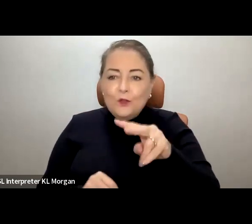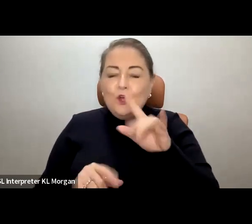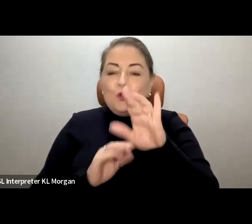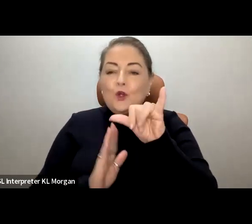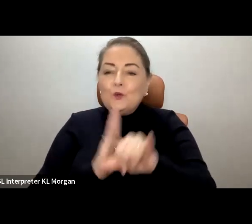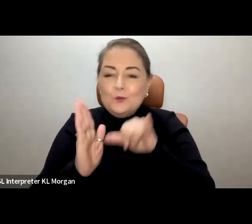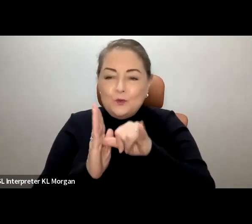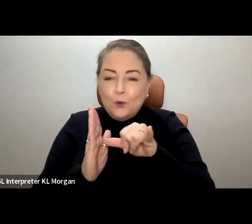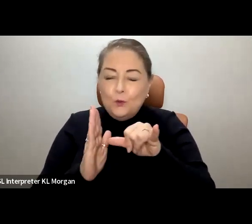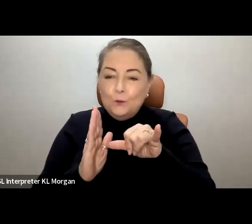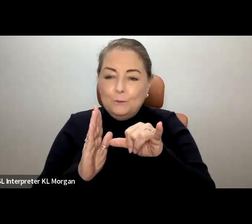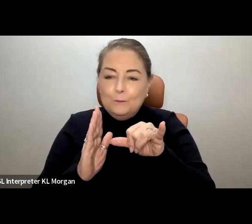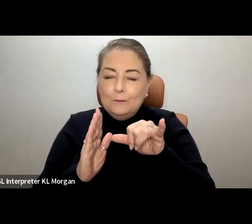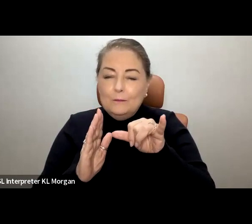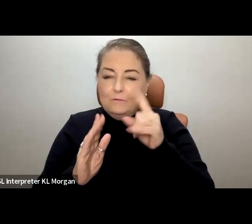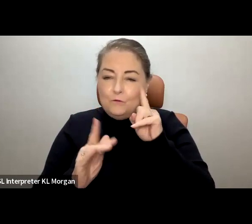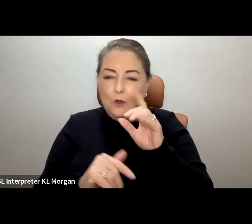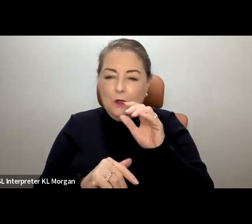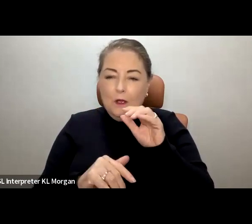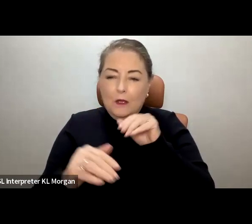accessibility. And it will tell you, you know, if there are